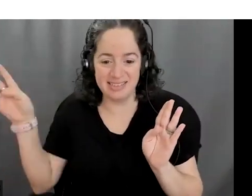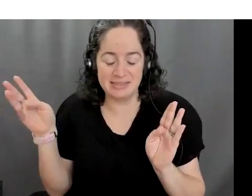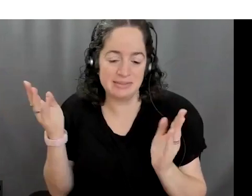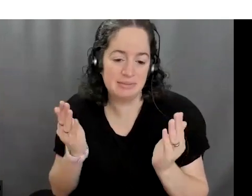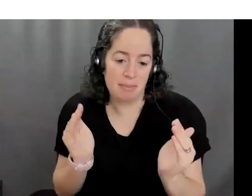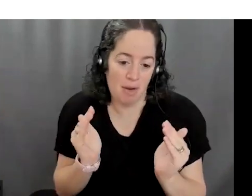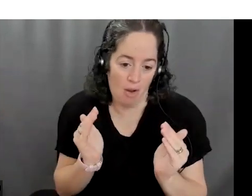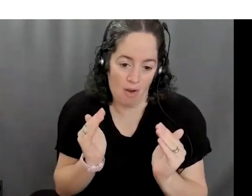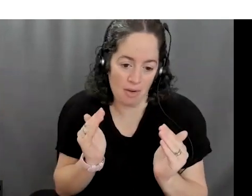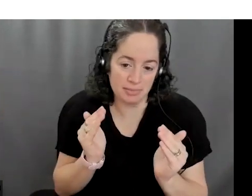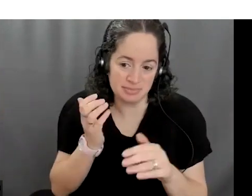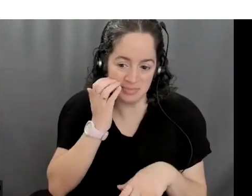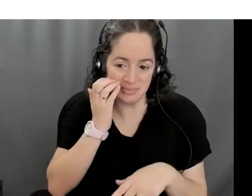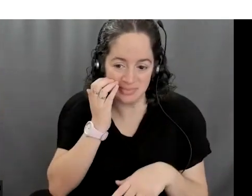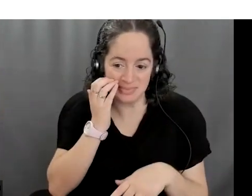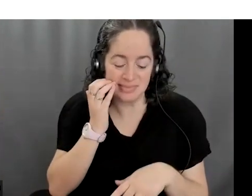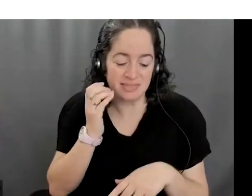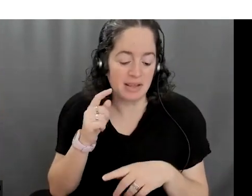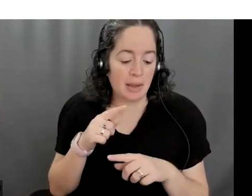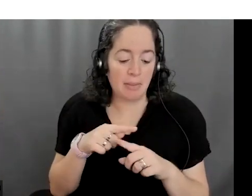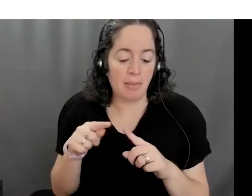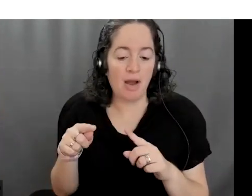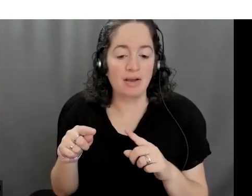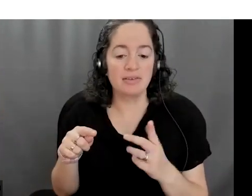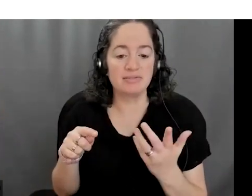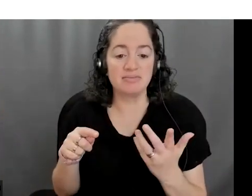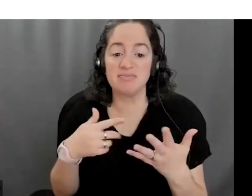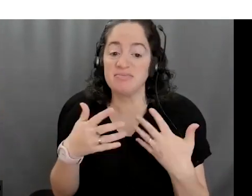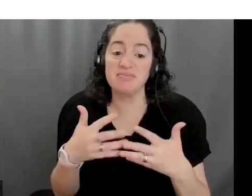but even on a desktop, there's just way too much data horizontally